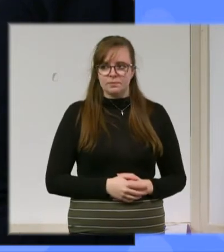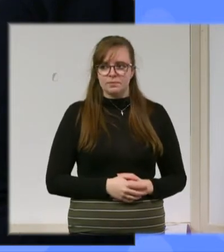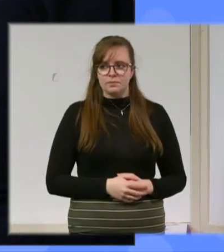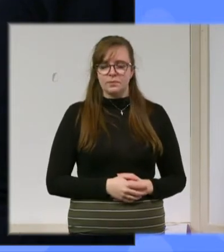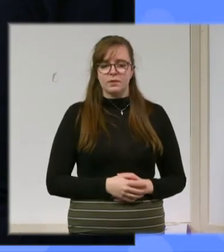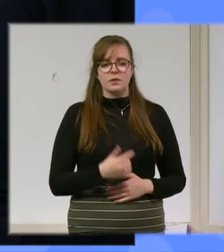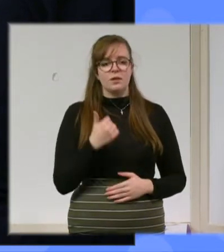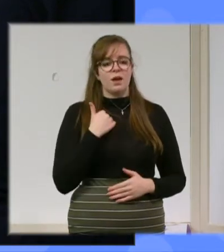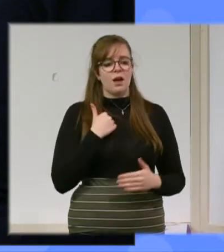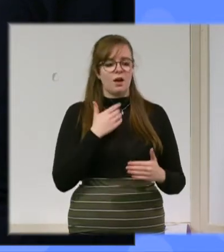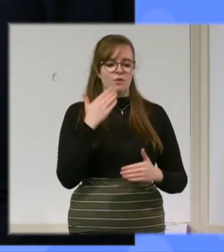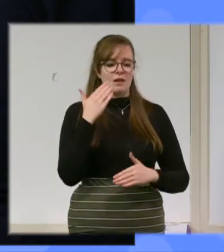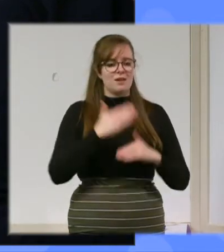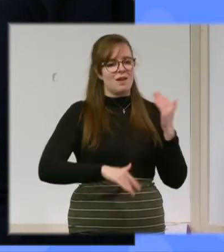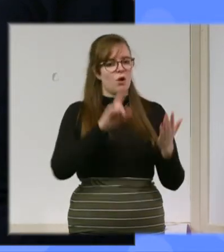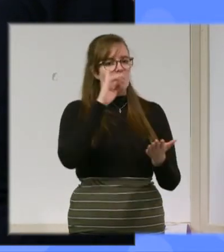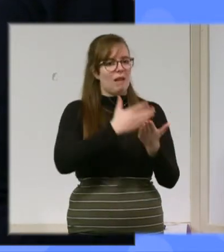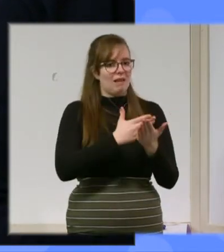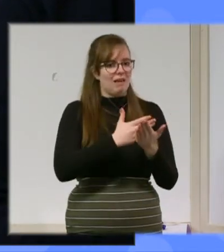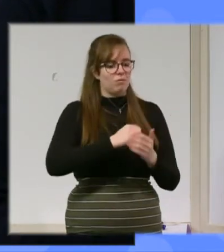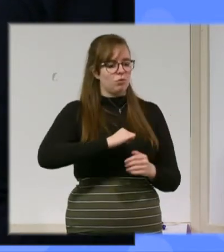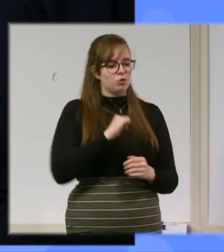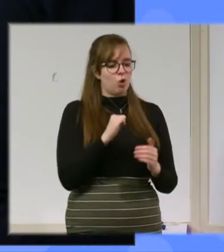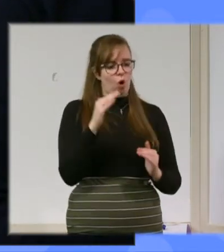Scottish exceptionalism I would think we're any better I don't